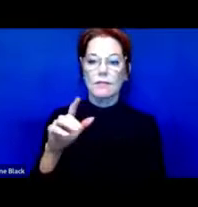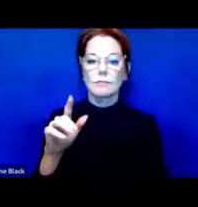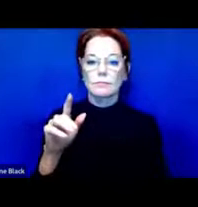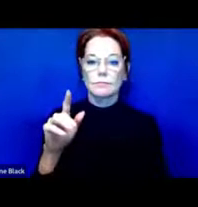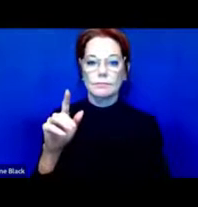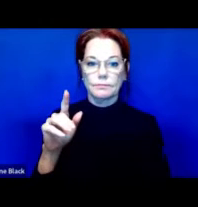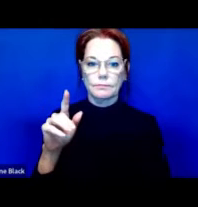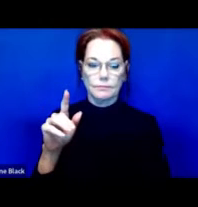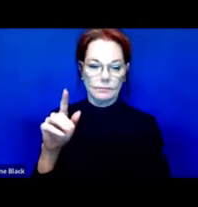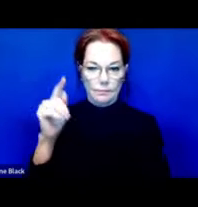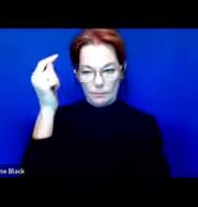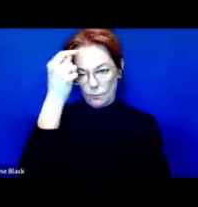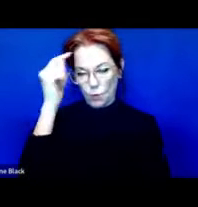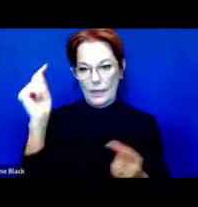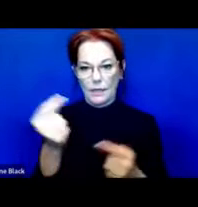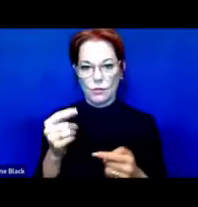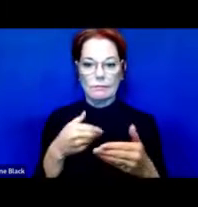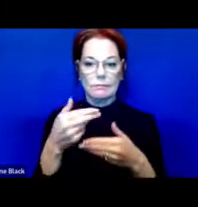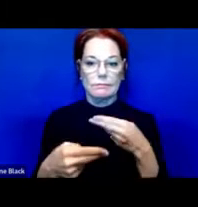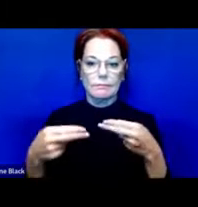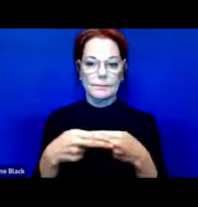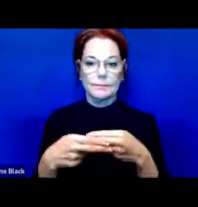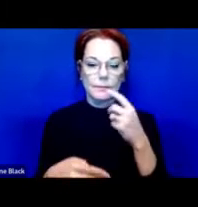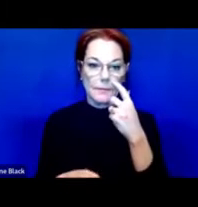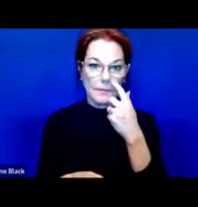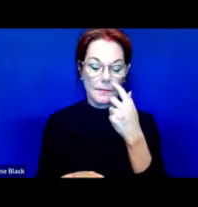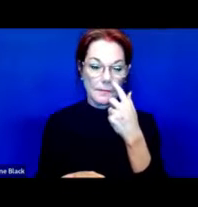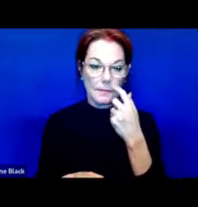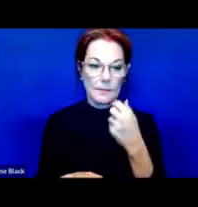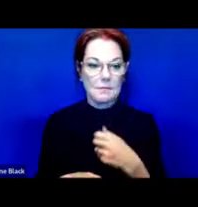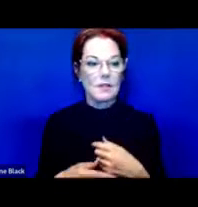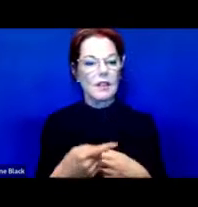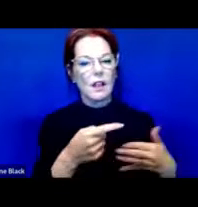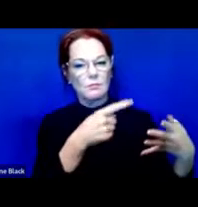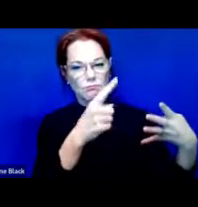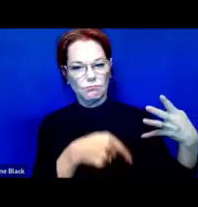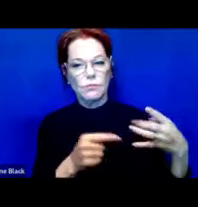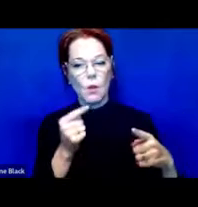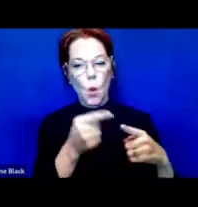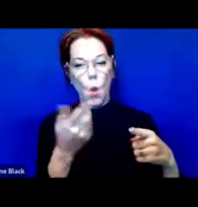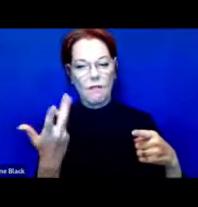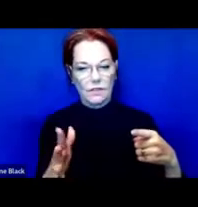next slide, please. So I already talked sort of kind of about the goal of the project and what it looked like but this sort of